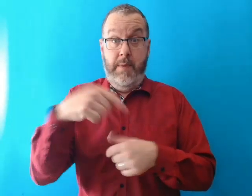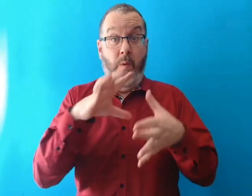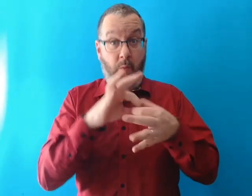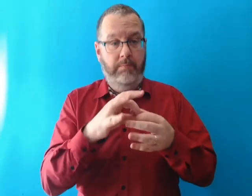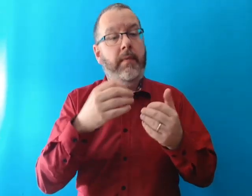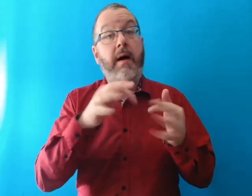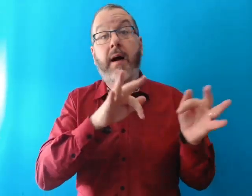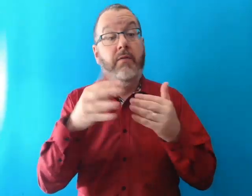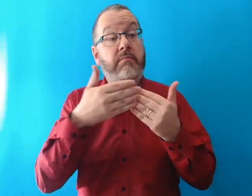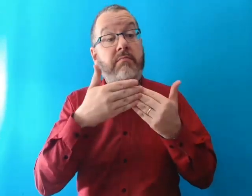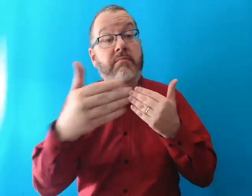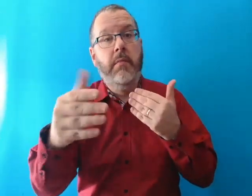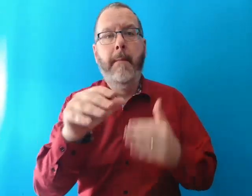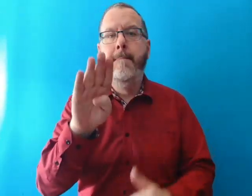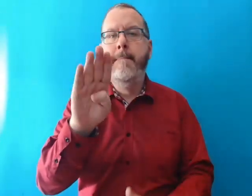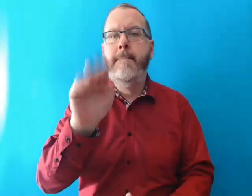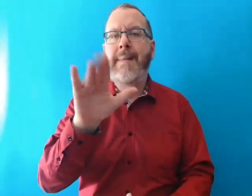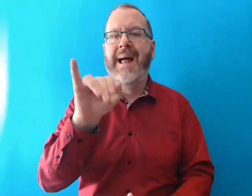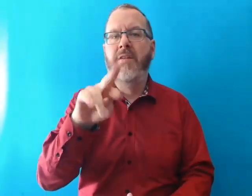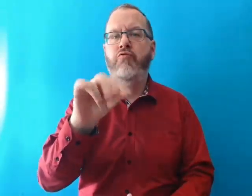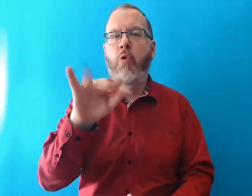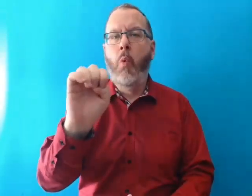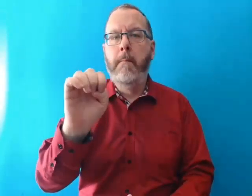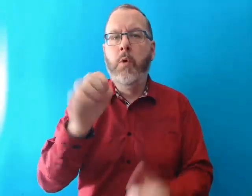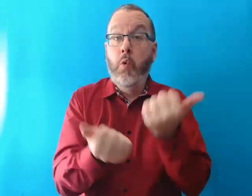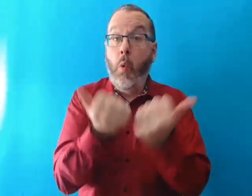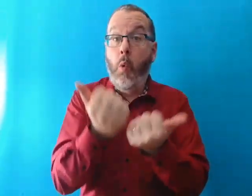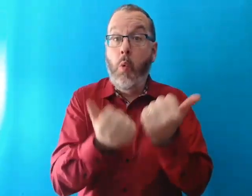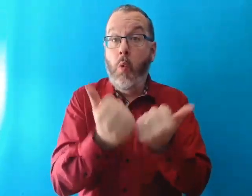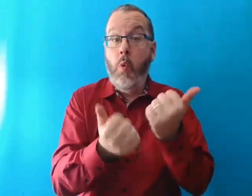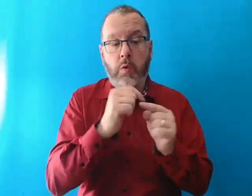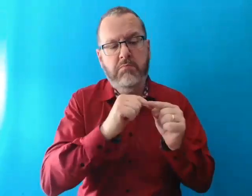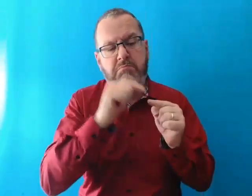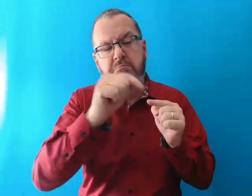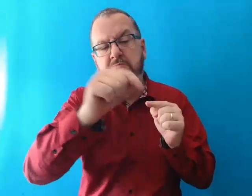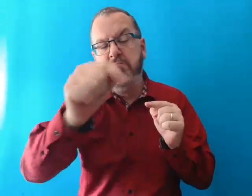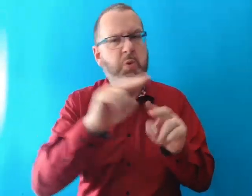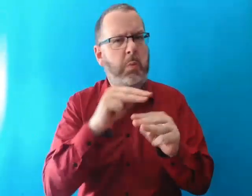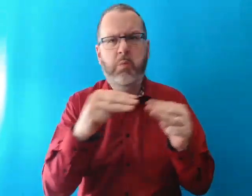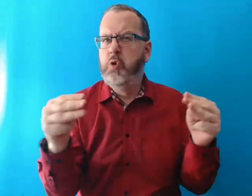Martin doesn’t appear often in the court records of Ballinrobe,